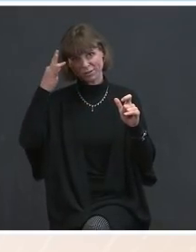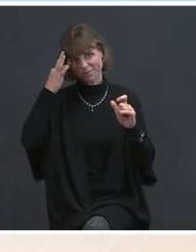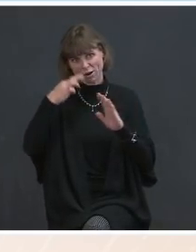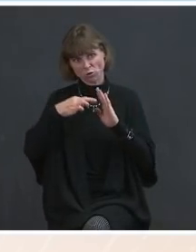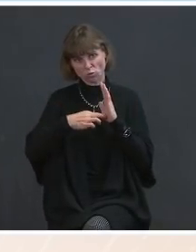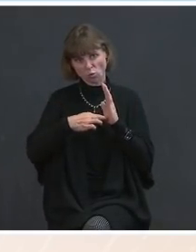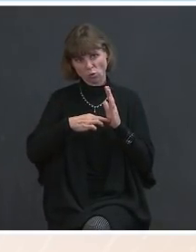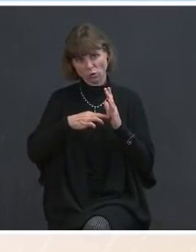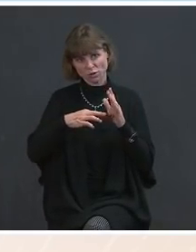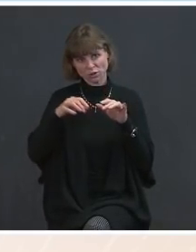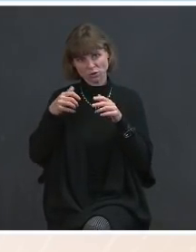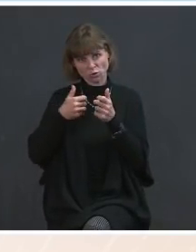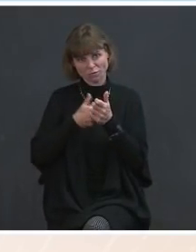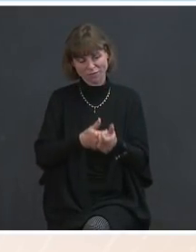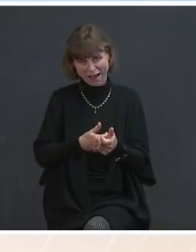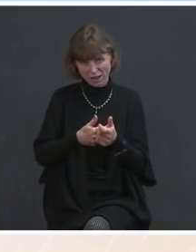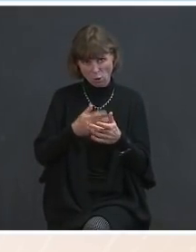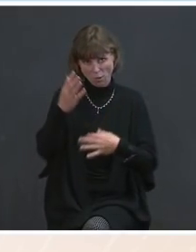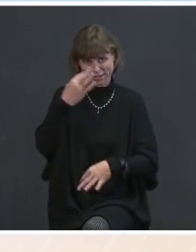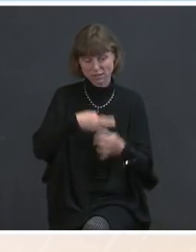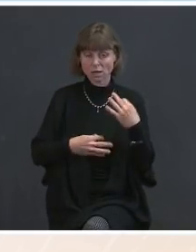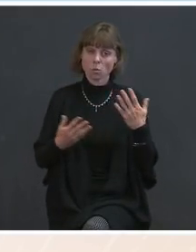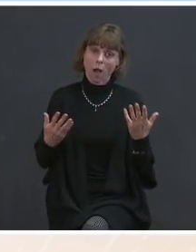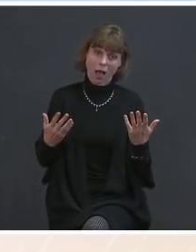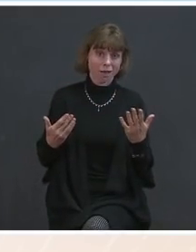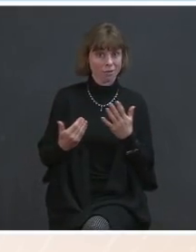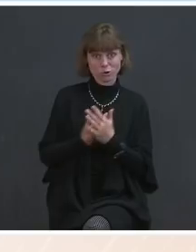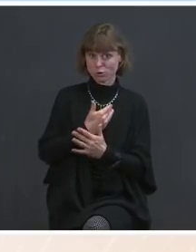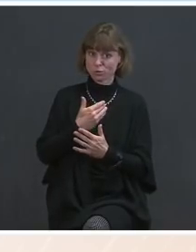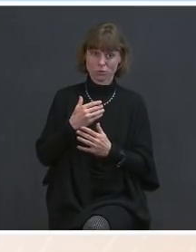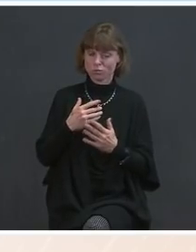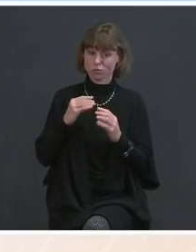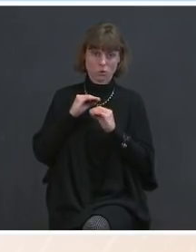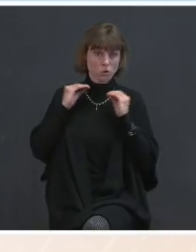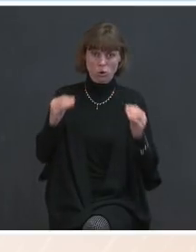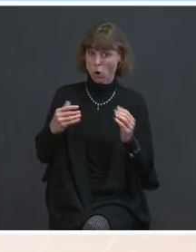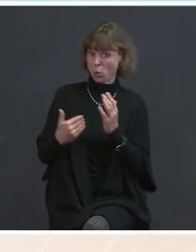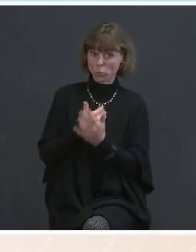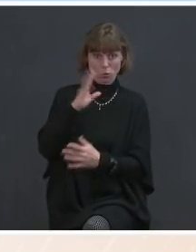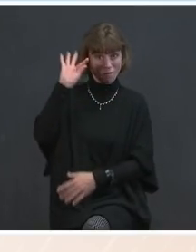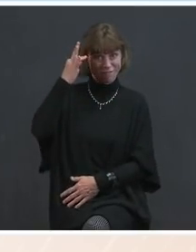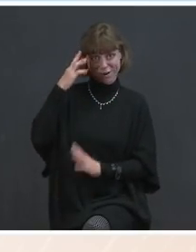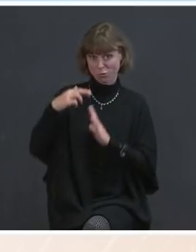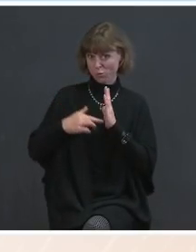Ms. Psaki: Well, there are no new federal rules yet. We will let OSHA put out their guidelines. And then, of course,